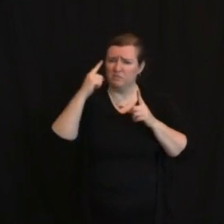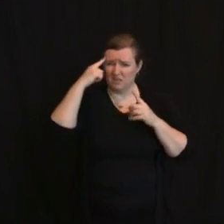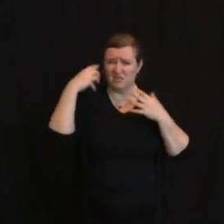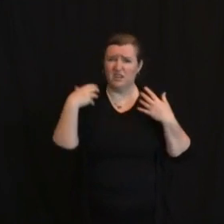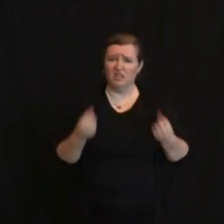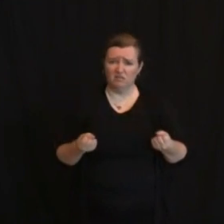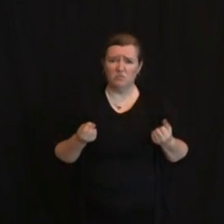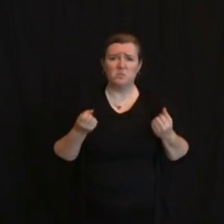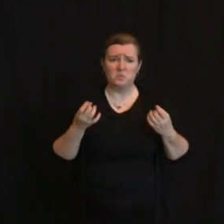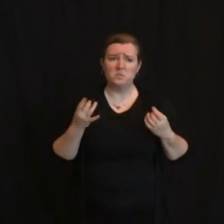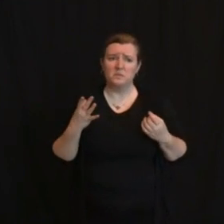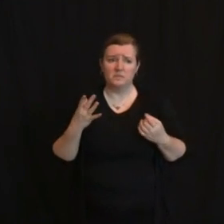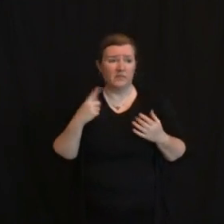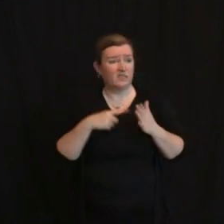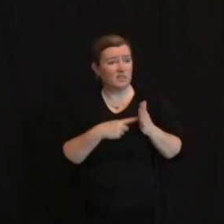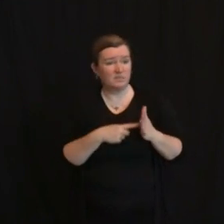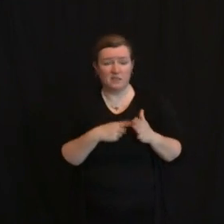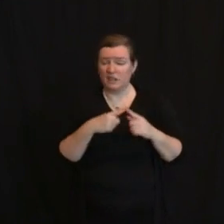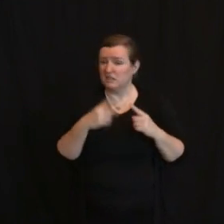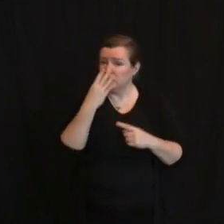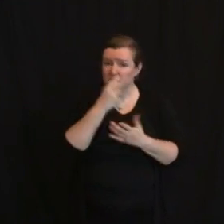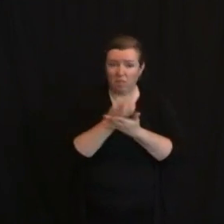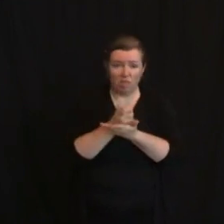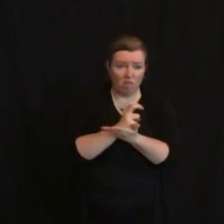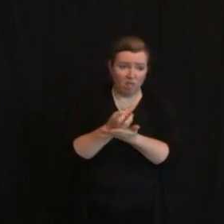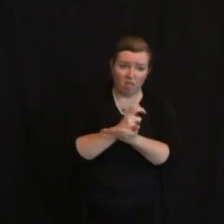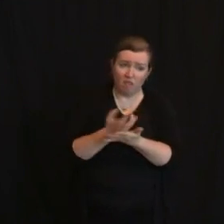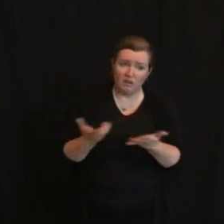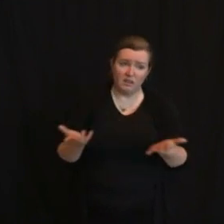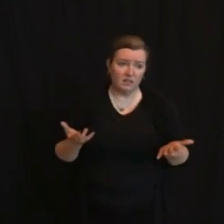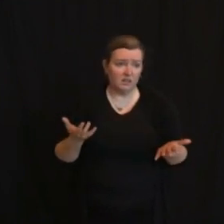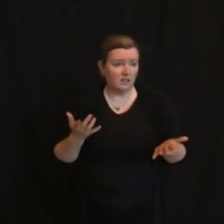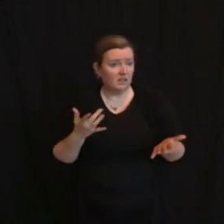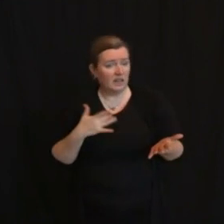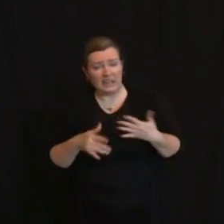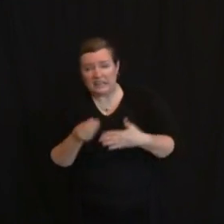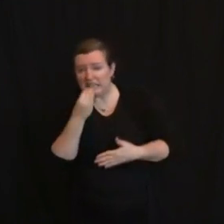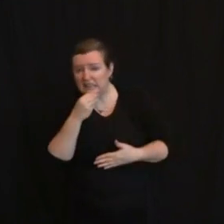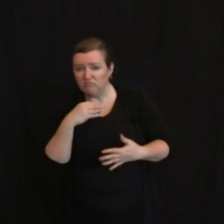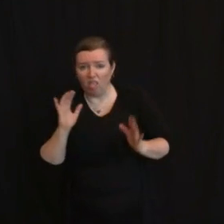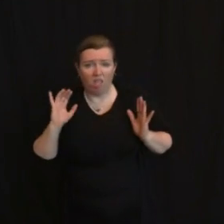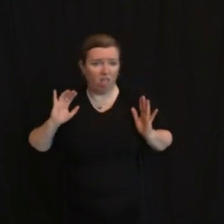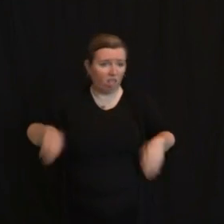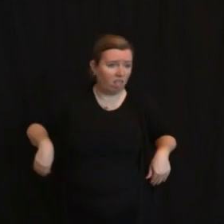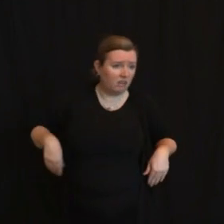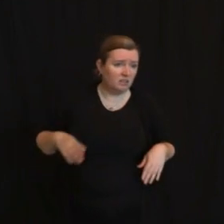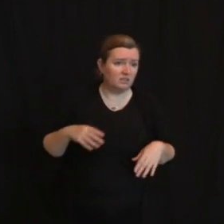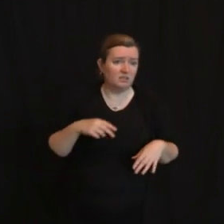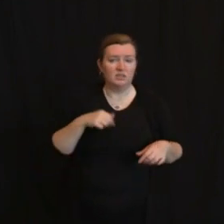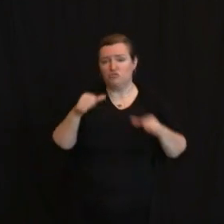OUTBREAK HAS CAUSED THEM TO EXPERIENCE AT LEAST ONE NEGATIVE EFFECT ON THEIR MENTAL